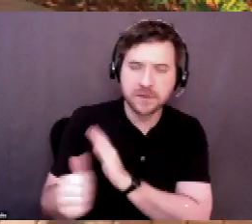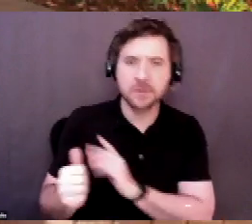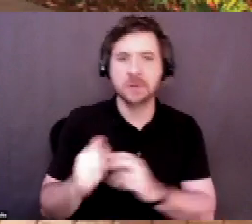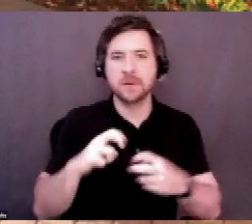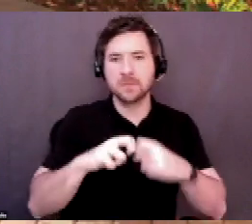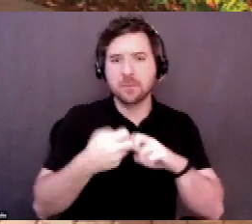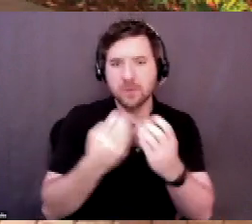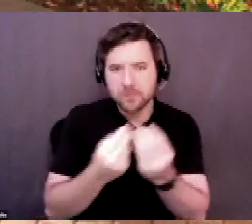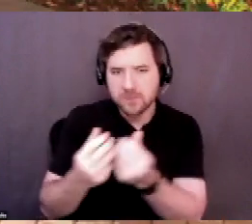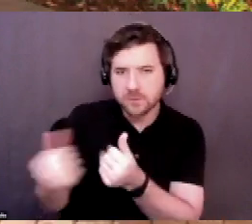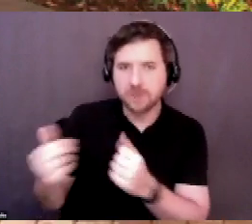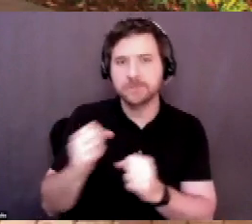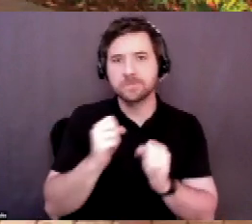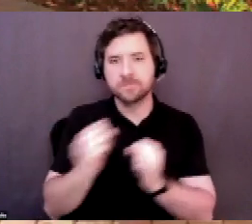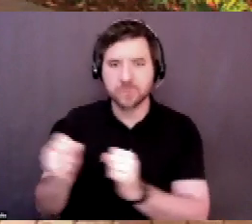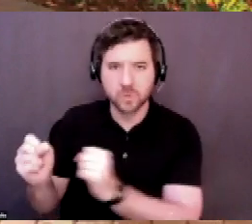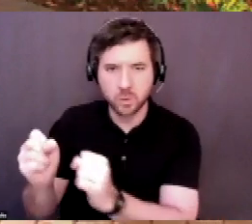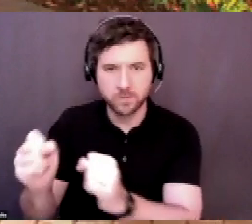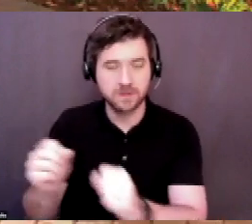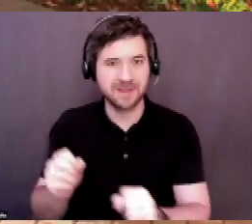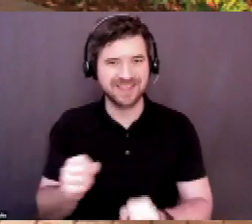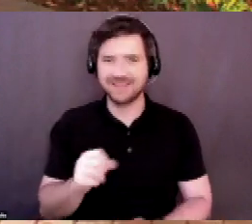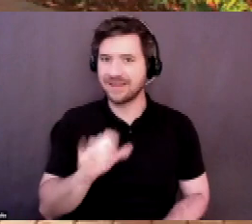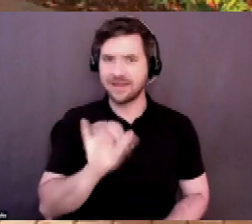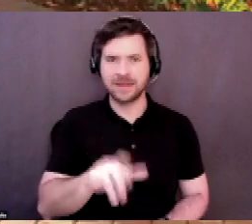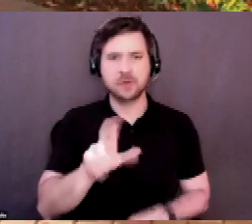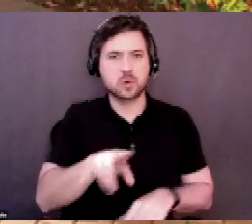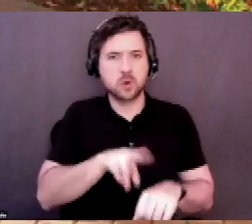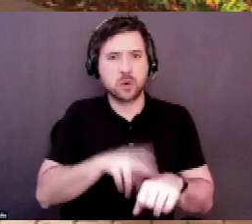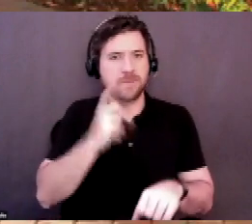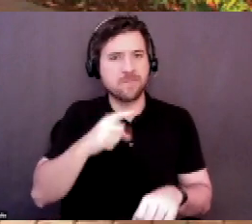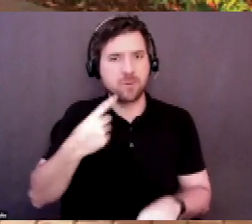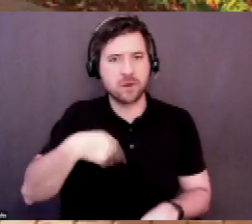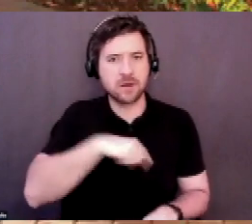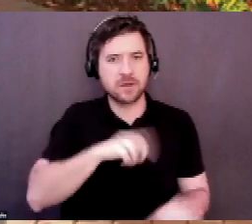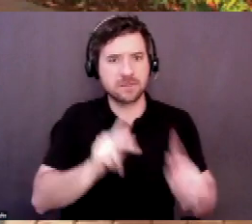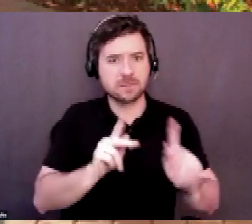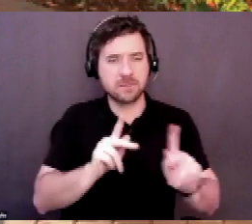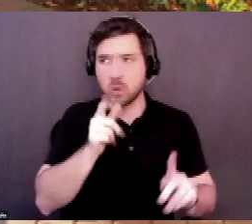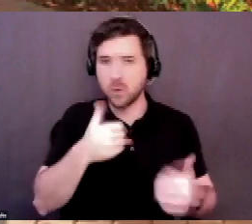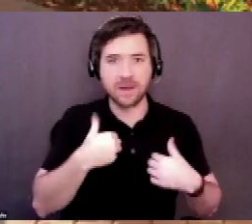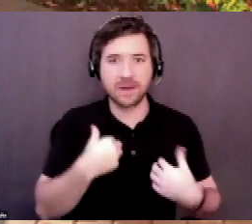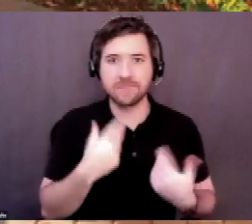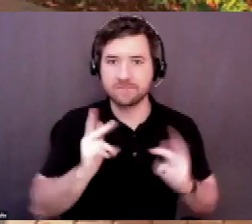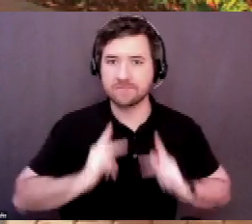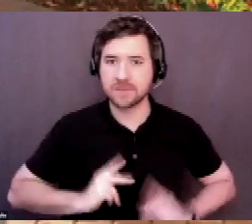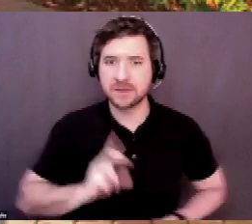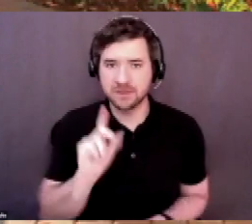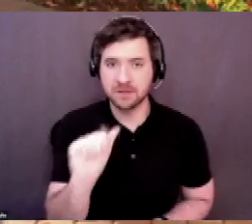as people with physical disabilities has made me a better mom. If there's one thing I want to